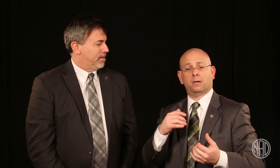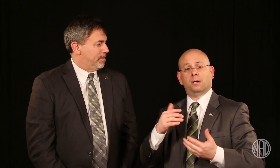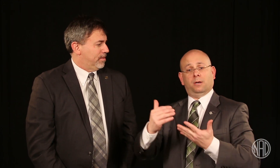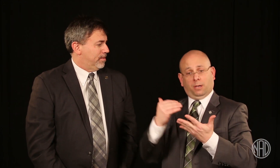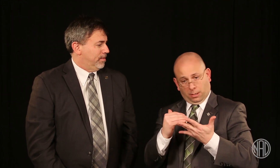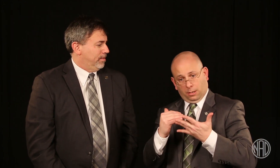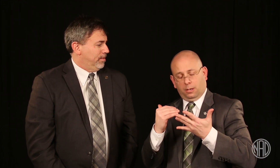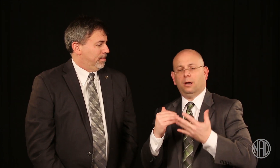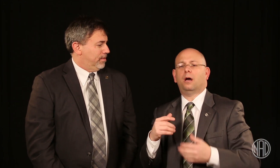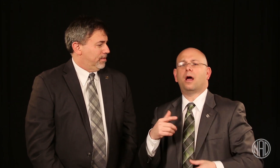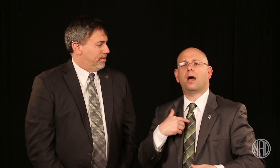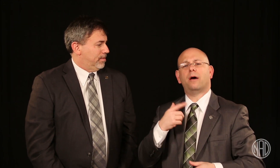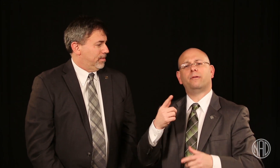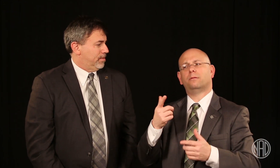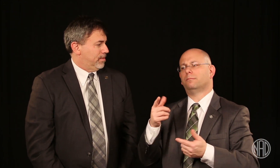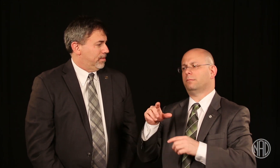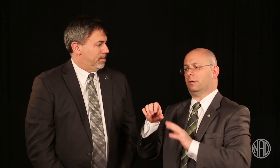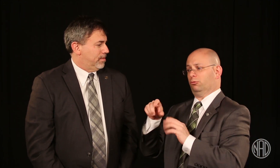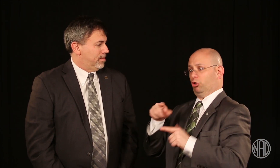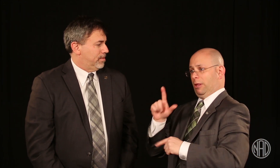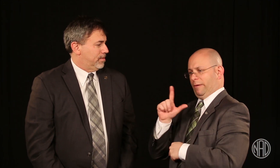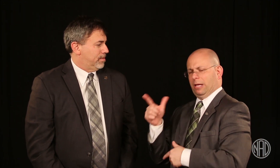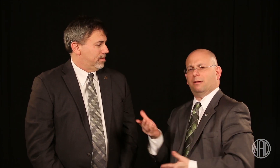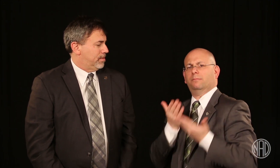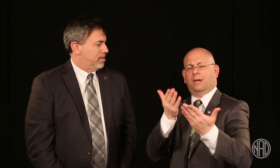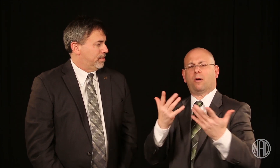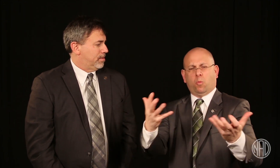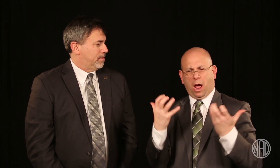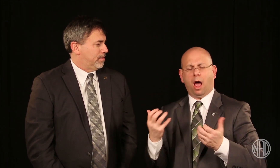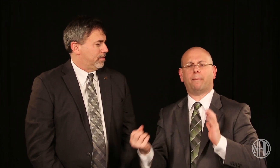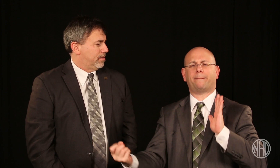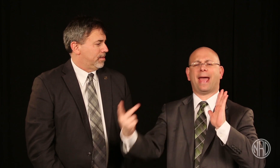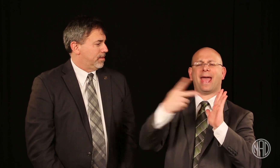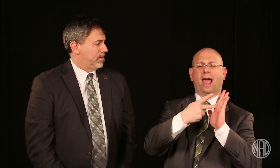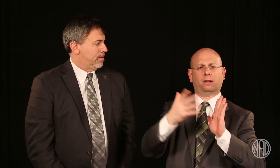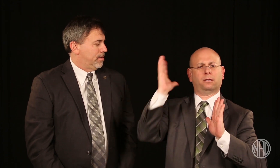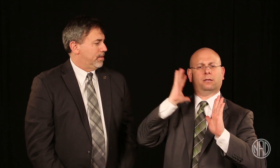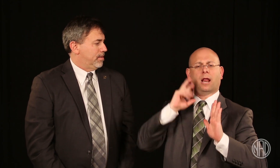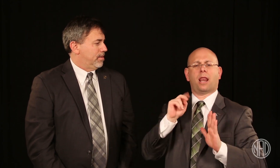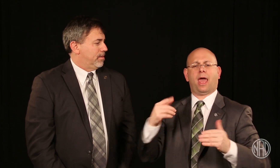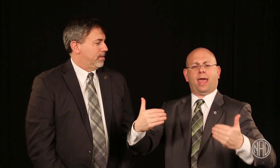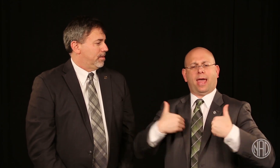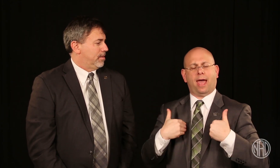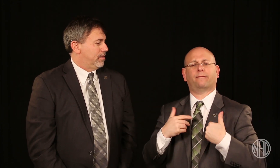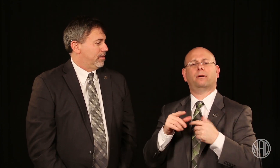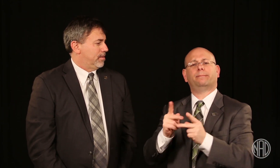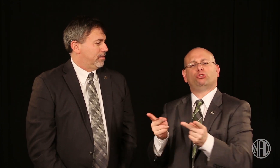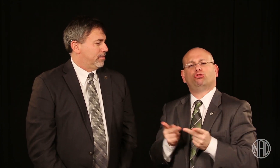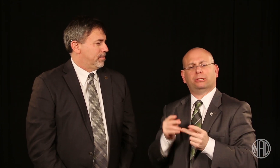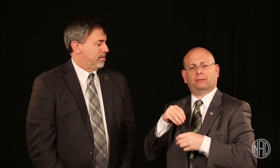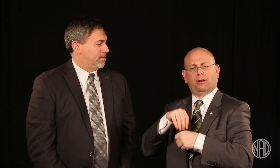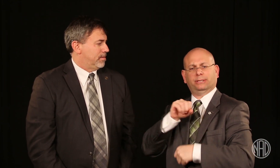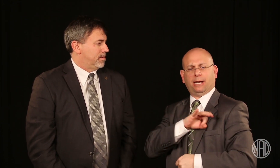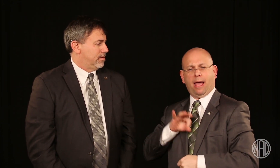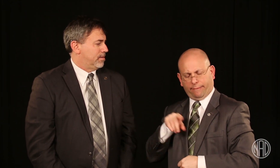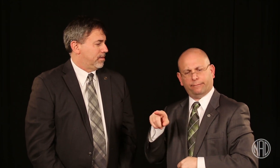The fourth priority as determined in Louisville was to bring back a former staff position within the NAD